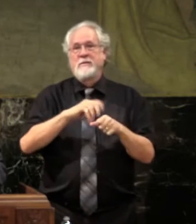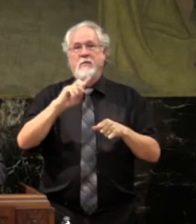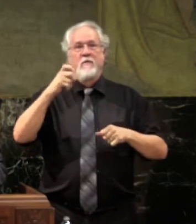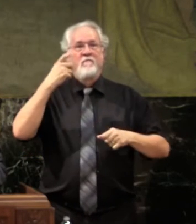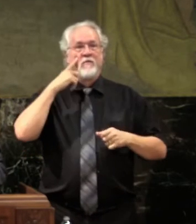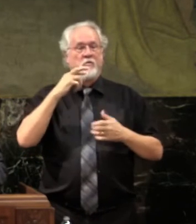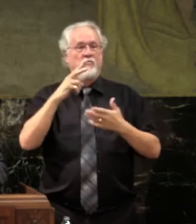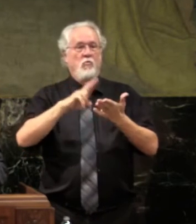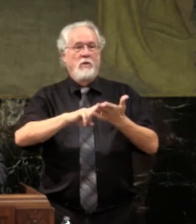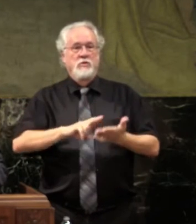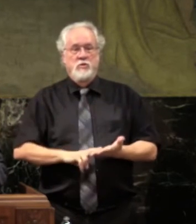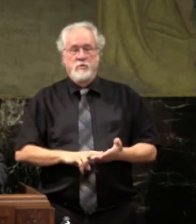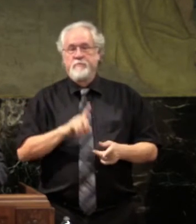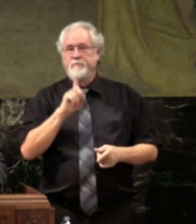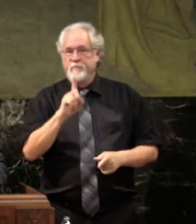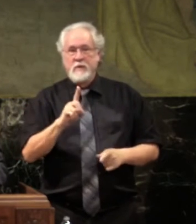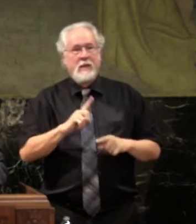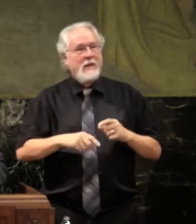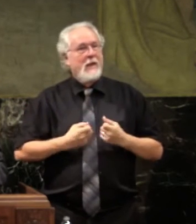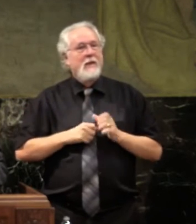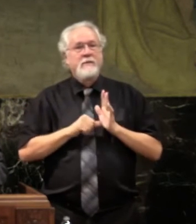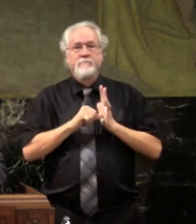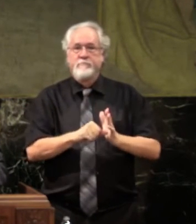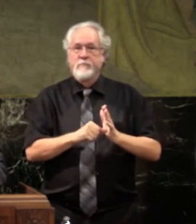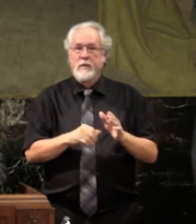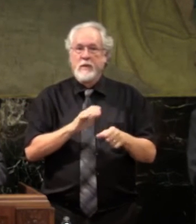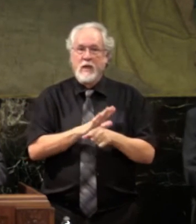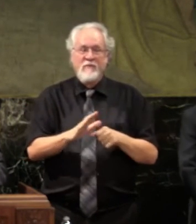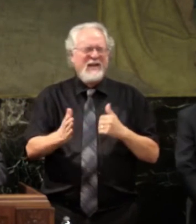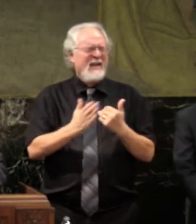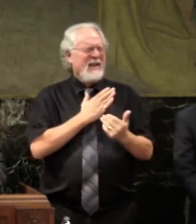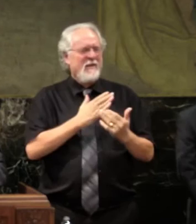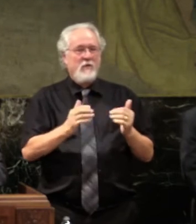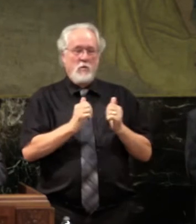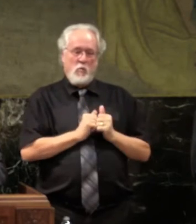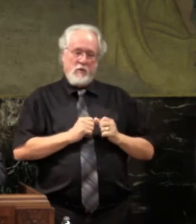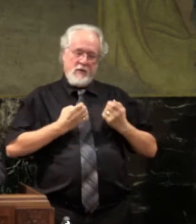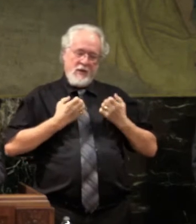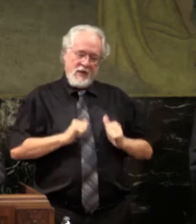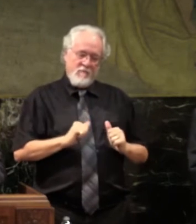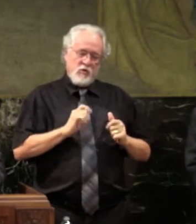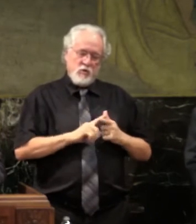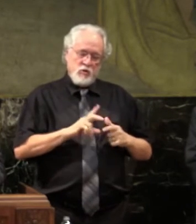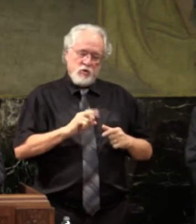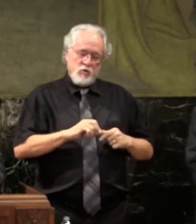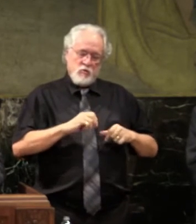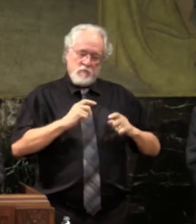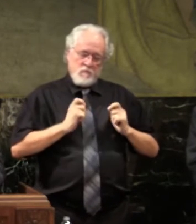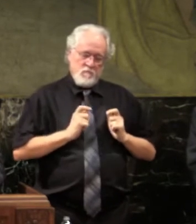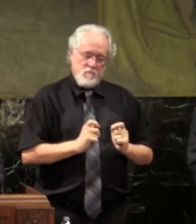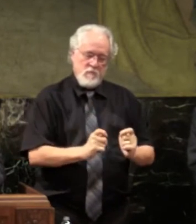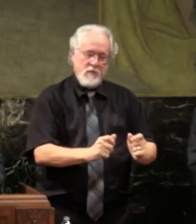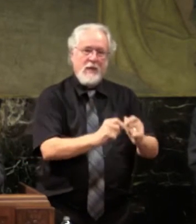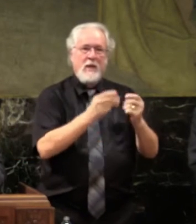stress this enough even with a concentrated effort to operate as quickly and efficiently as we possibly can